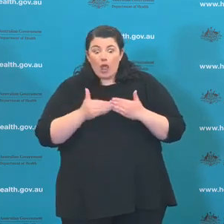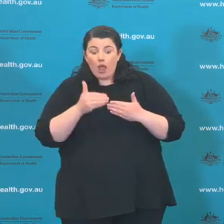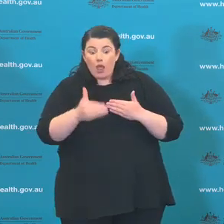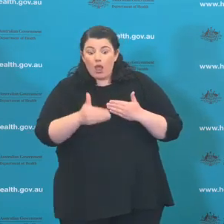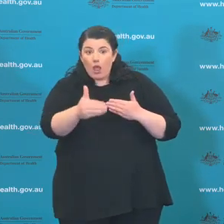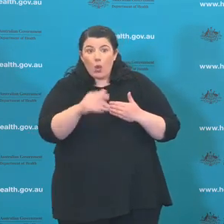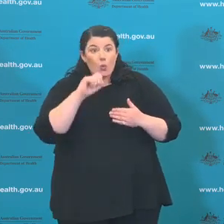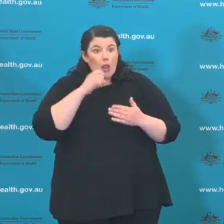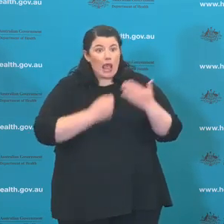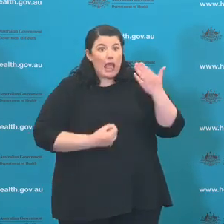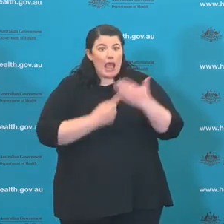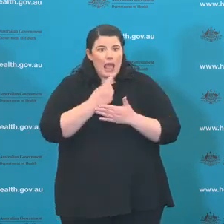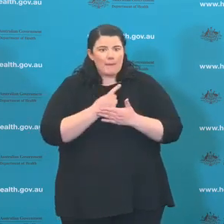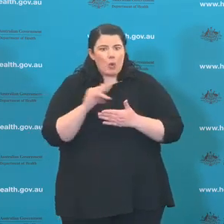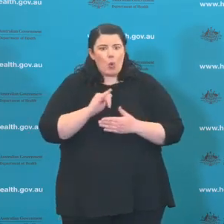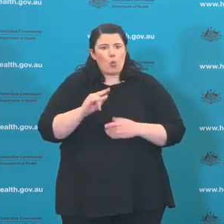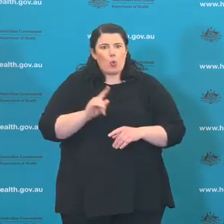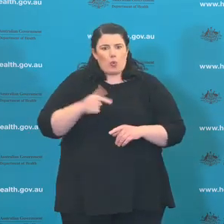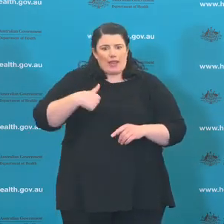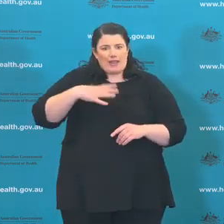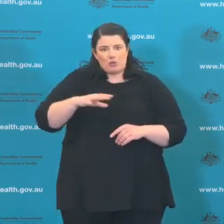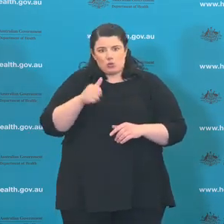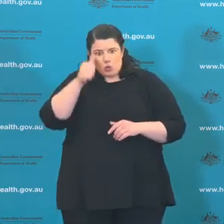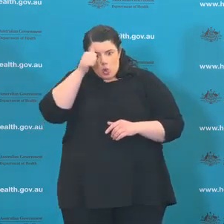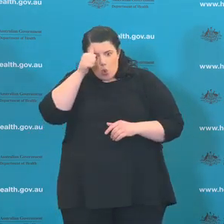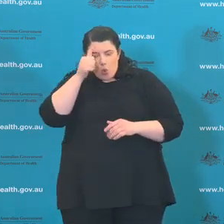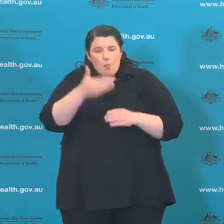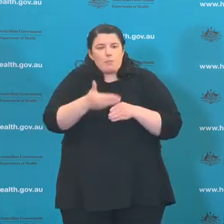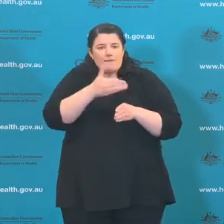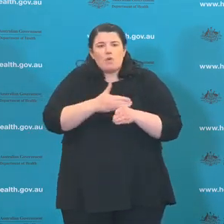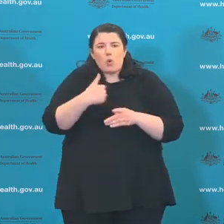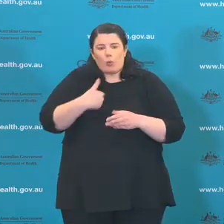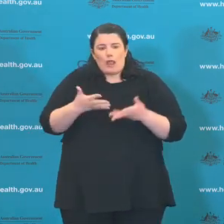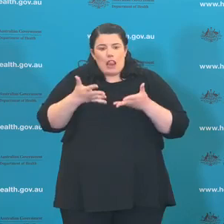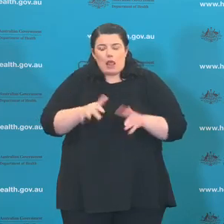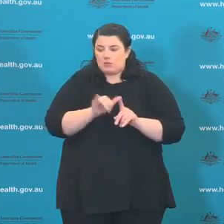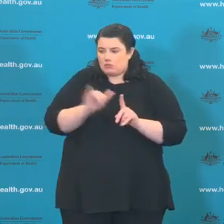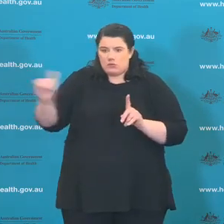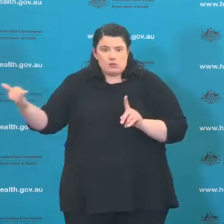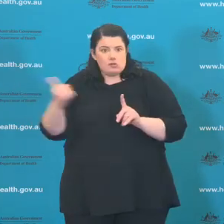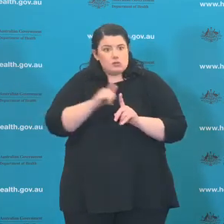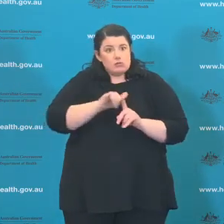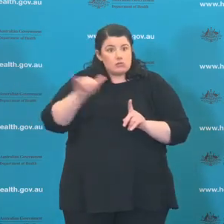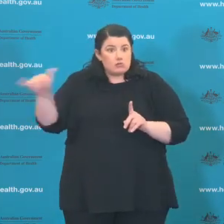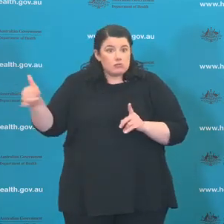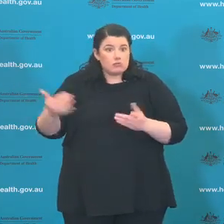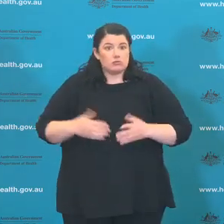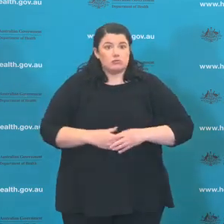checks and balances would need to happen on both sides of the border to ensure that something like that could go ahead?